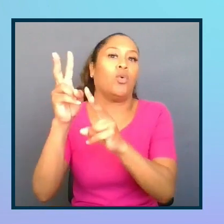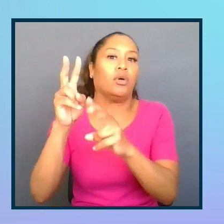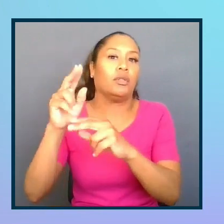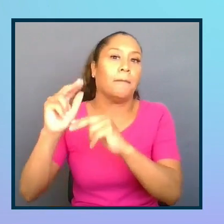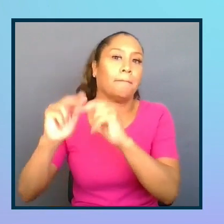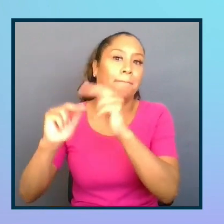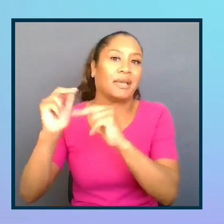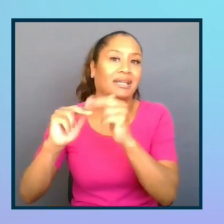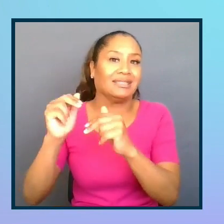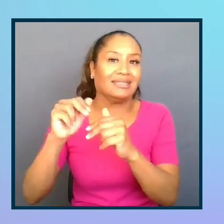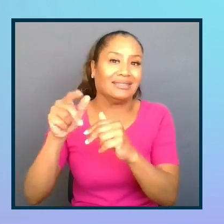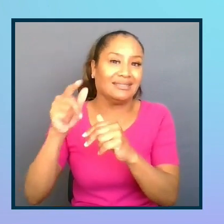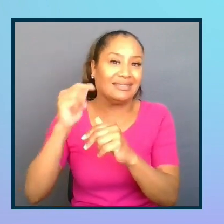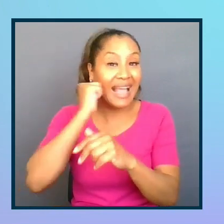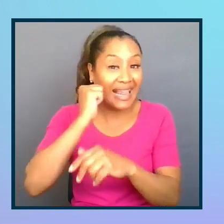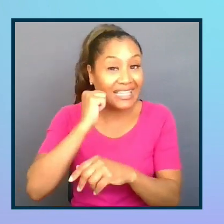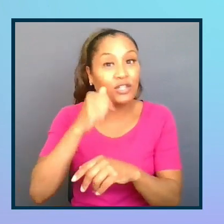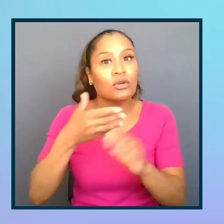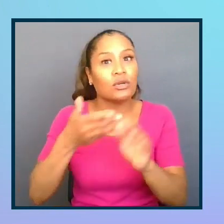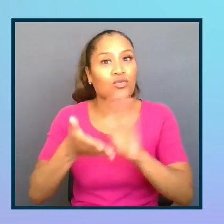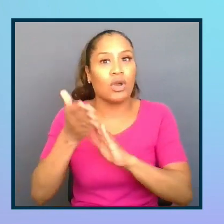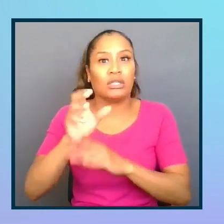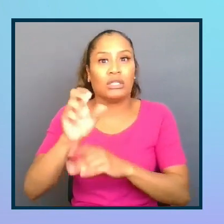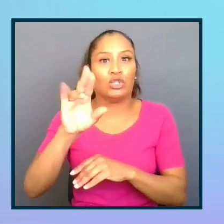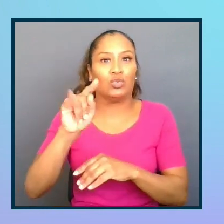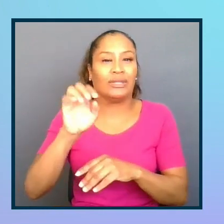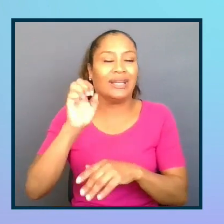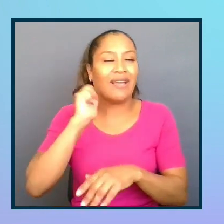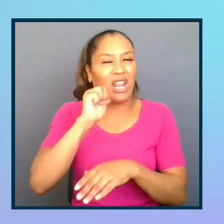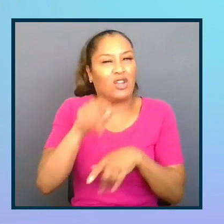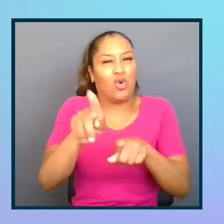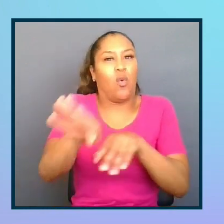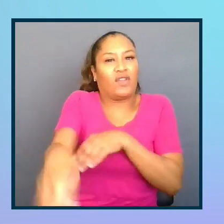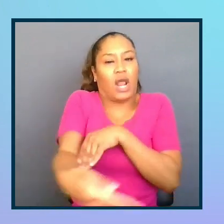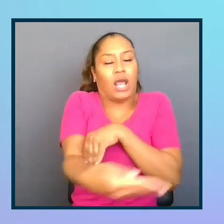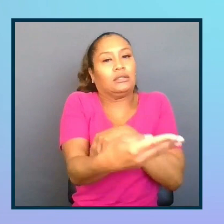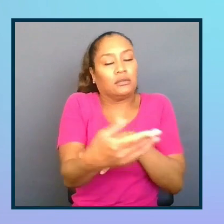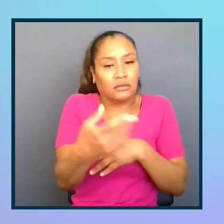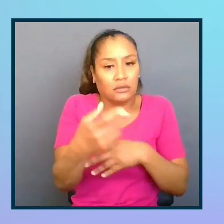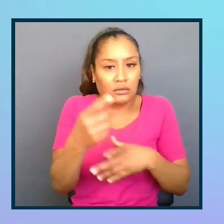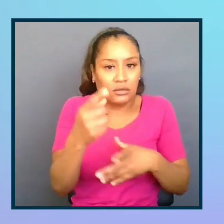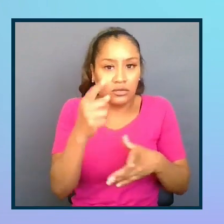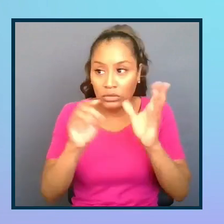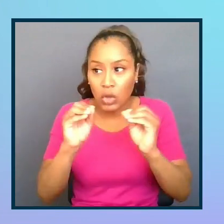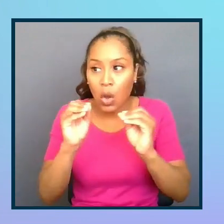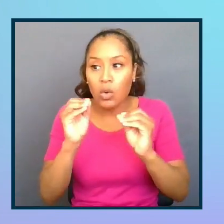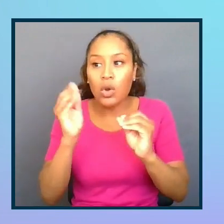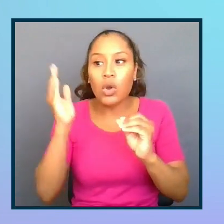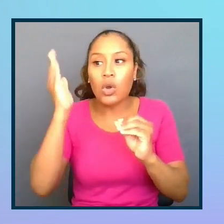We run these suites every day overnight to check that nothing's crept into our standard flows